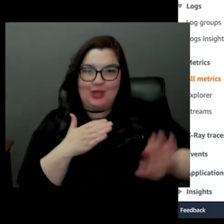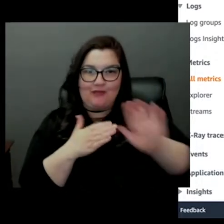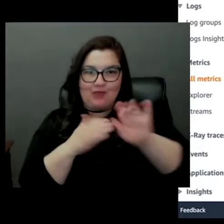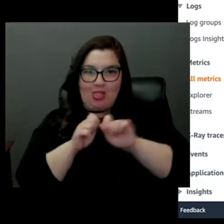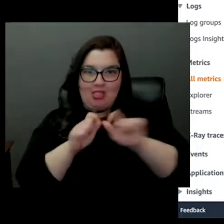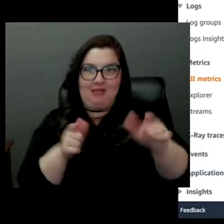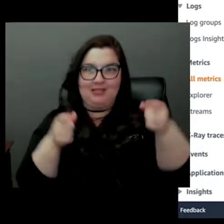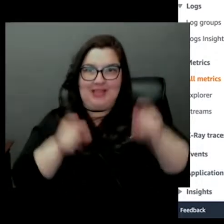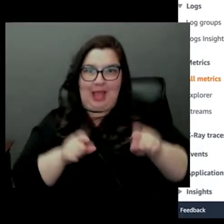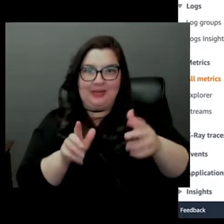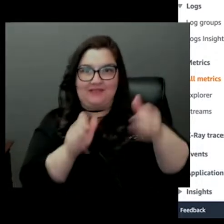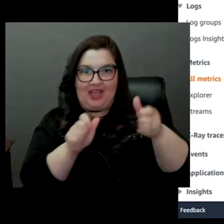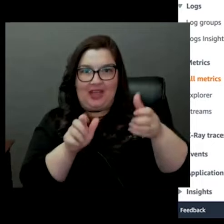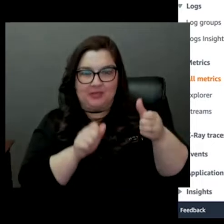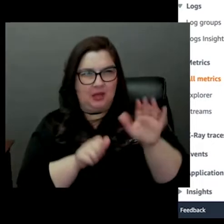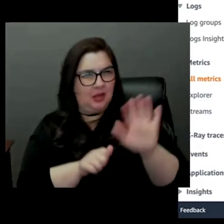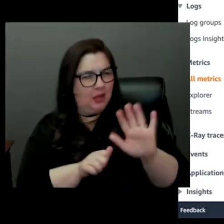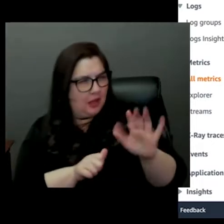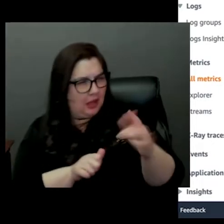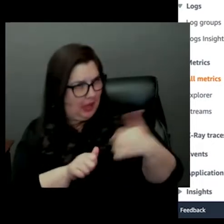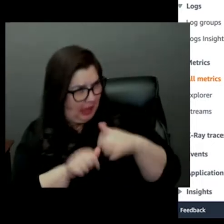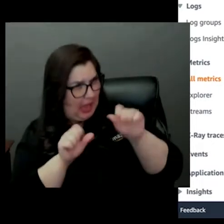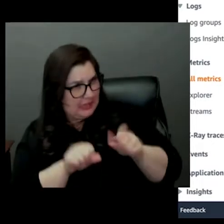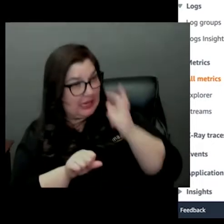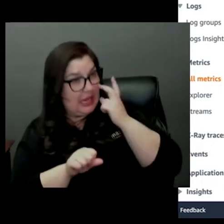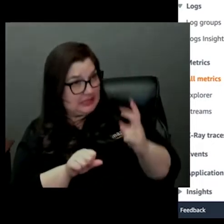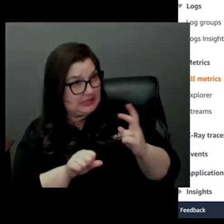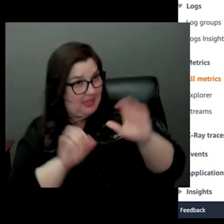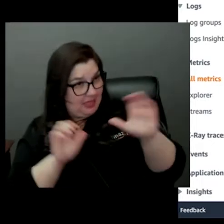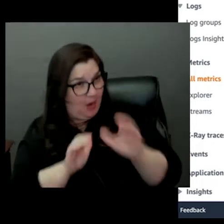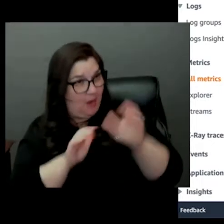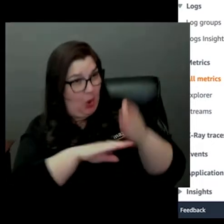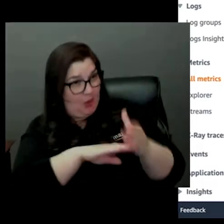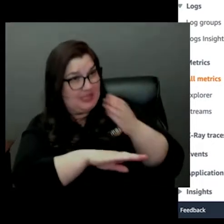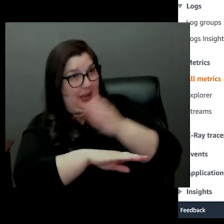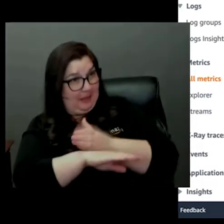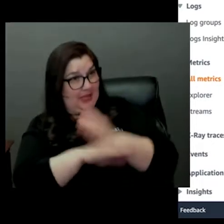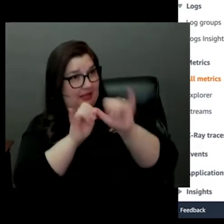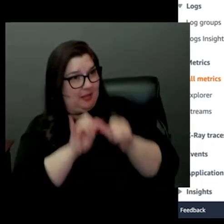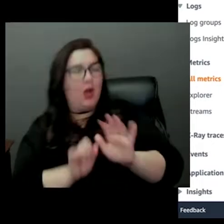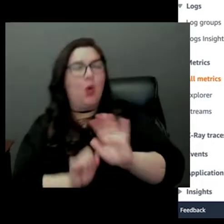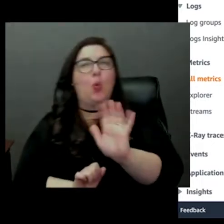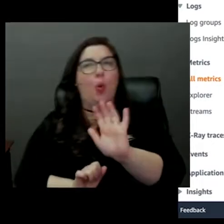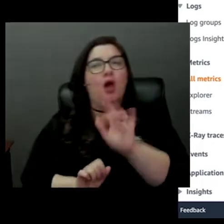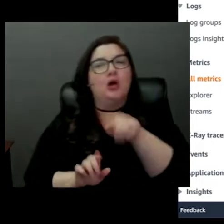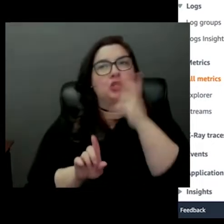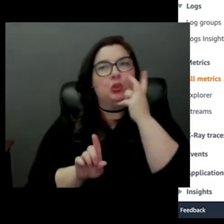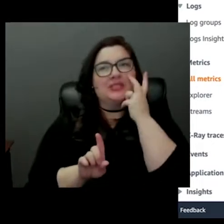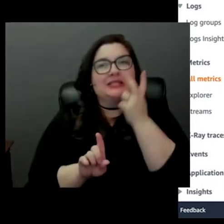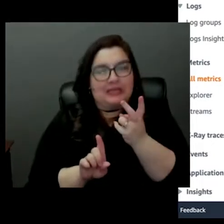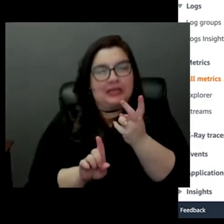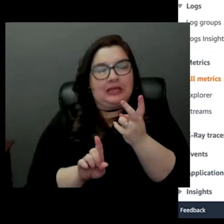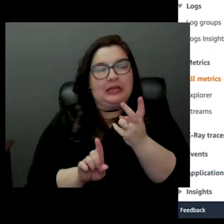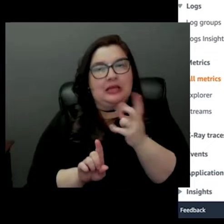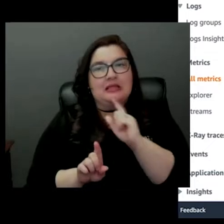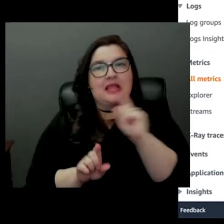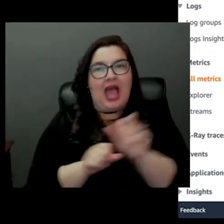Oh, so I can actually see that I can actually see the performance improvement in the metric. No, you'll just see the actual summary of the information that happened.